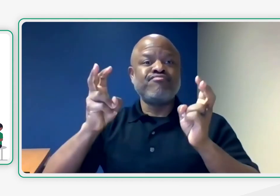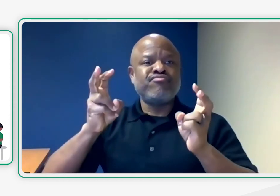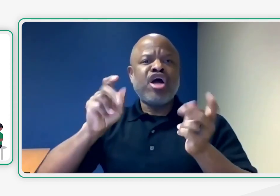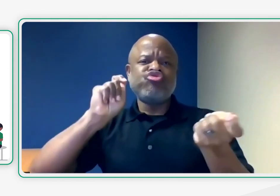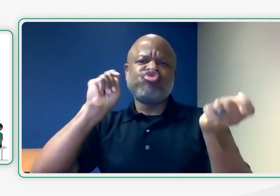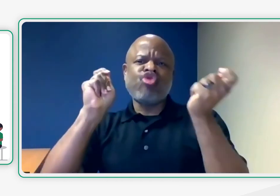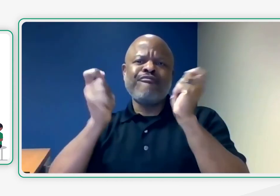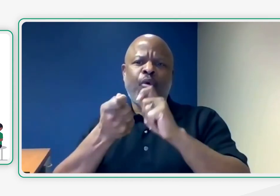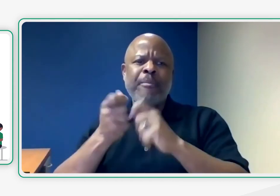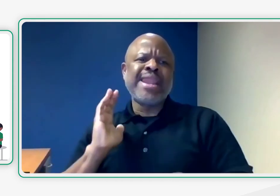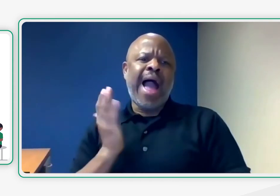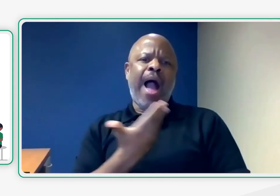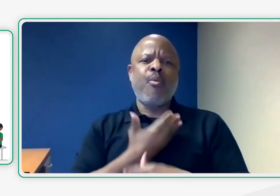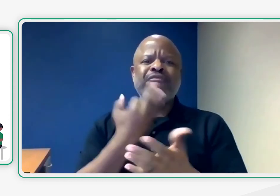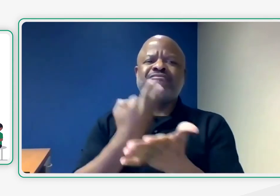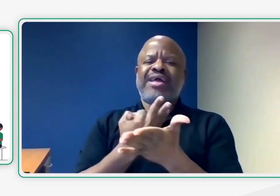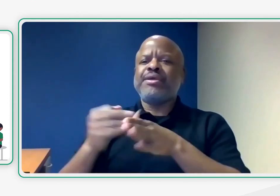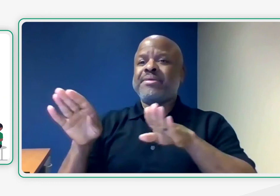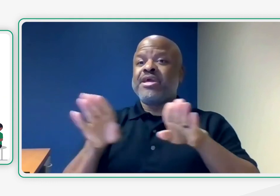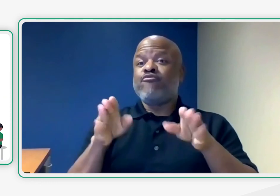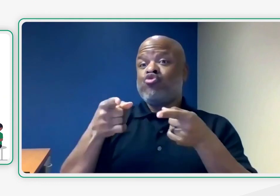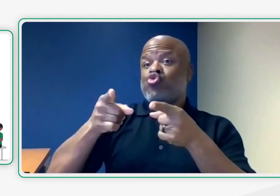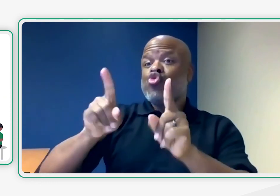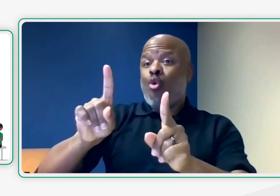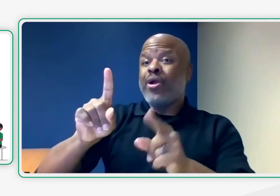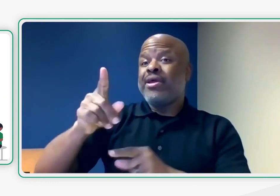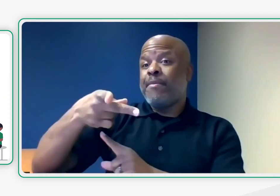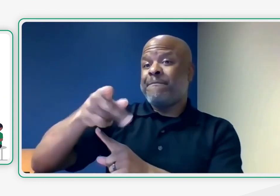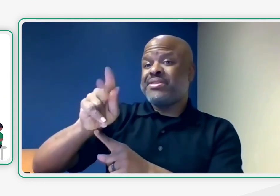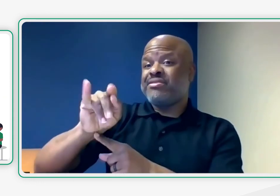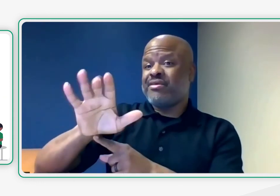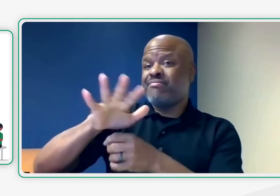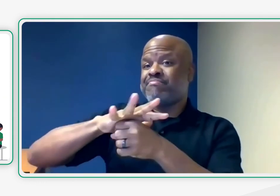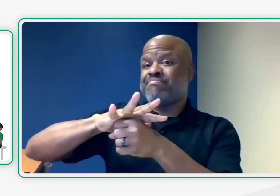my financial education workshop today. The topic of our presentation is Transforming